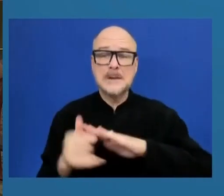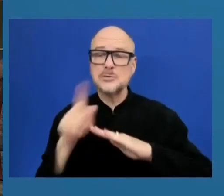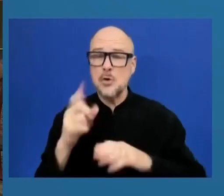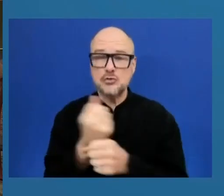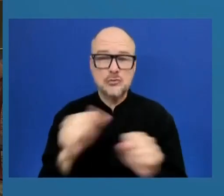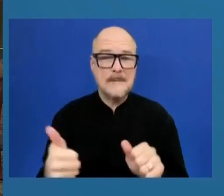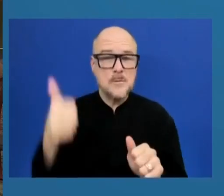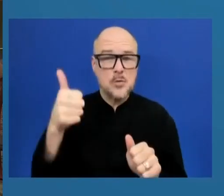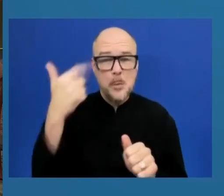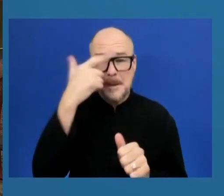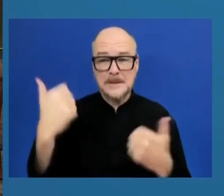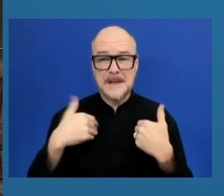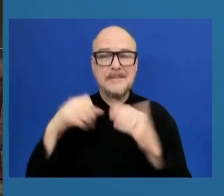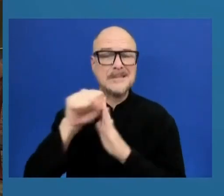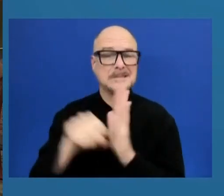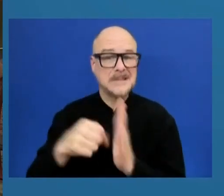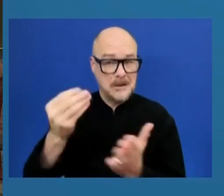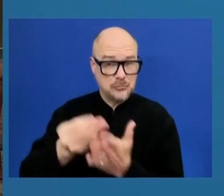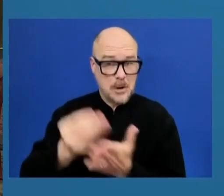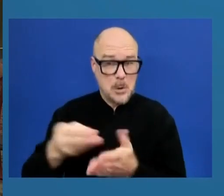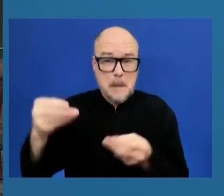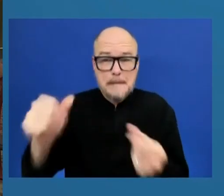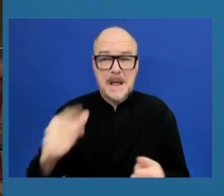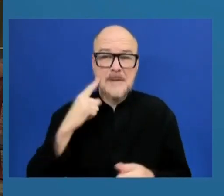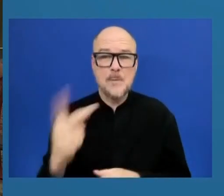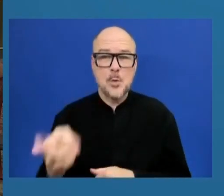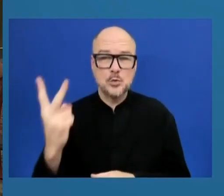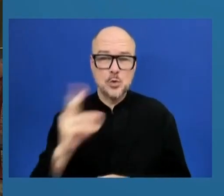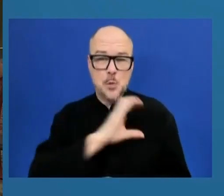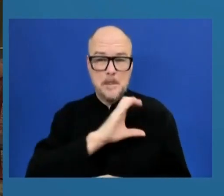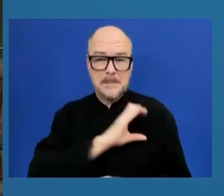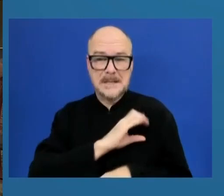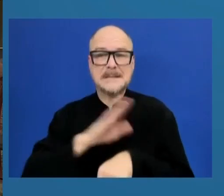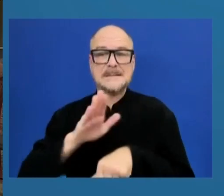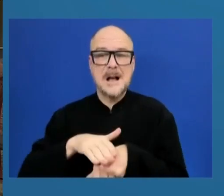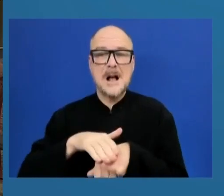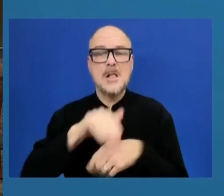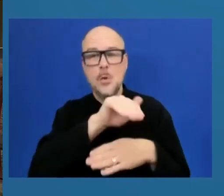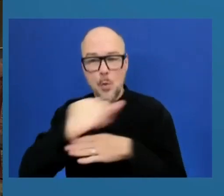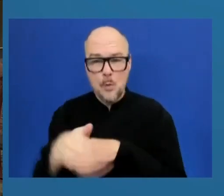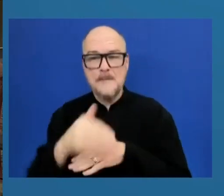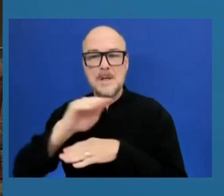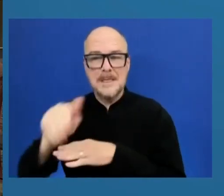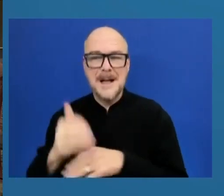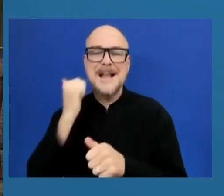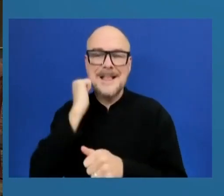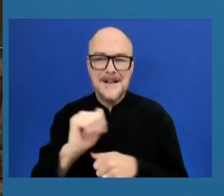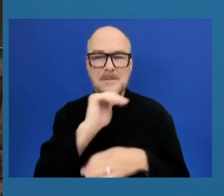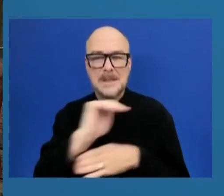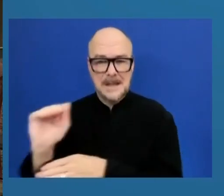state dollars paying for two police officers on the overnight every single night. The numbers have dropped since that time,